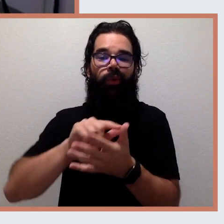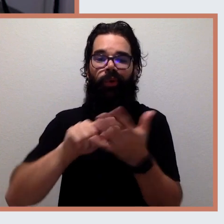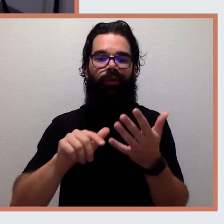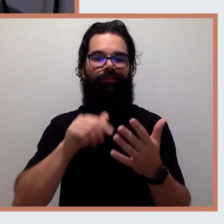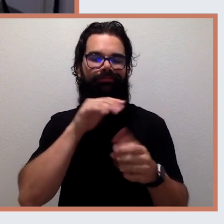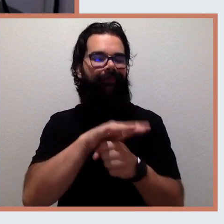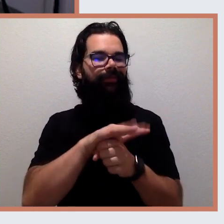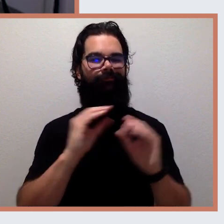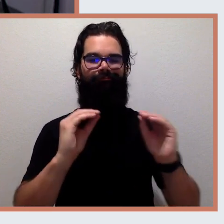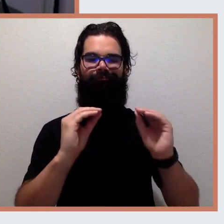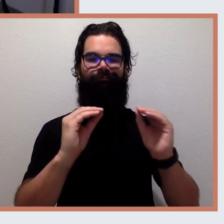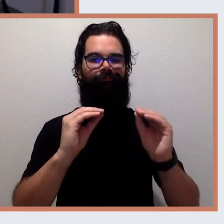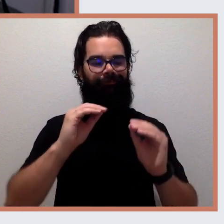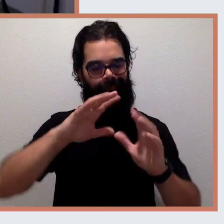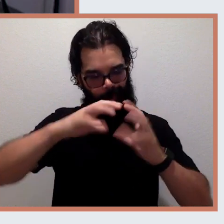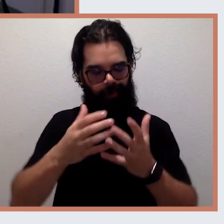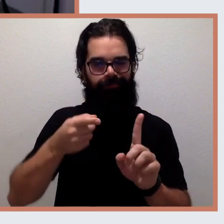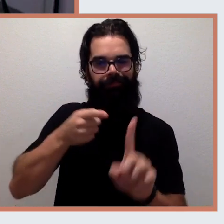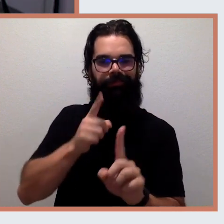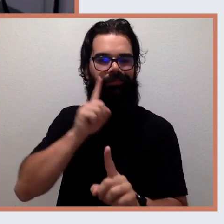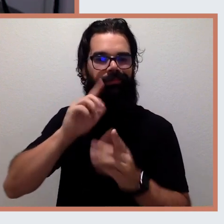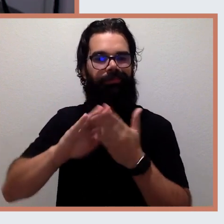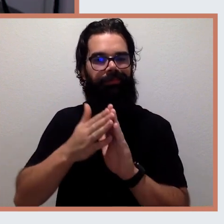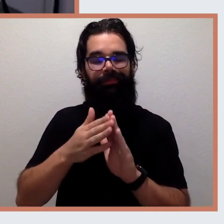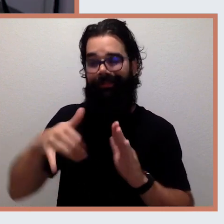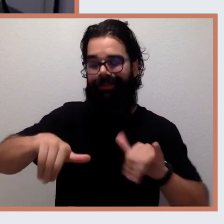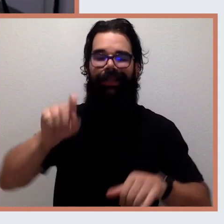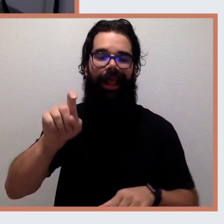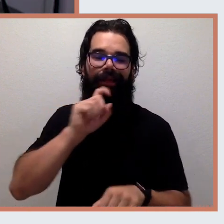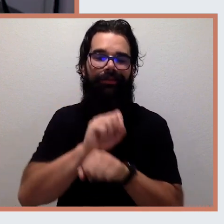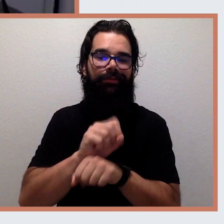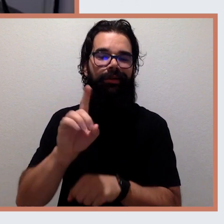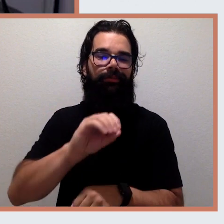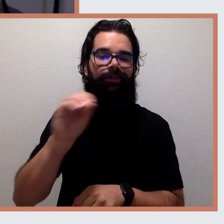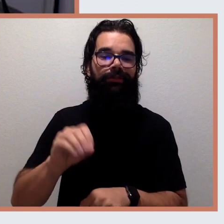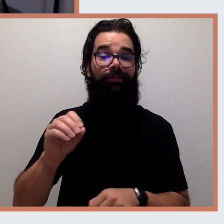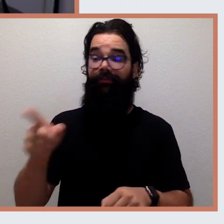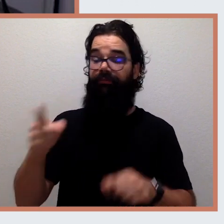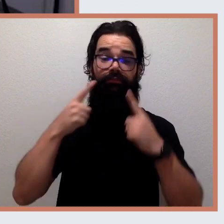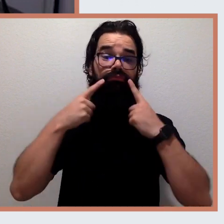there's not a lot of given opportunities or schools or teachings in the film world for the deaf community,